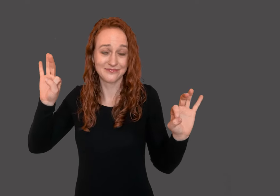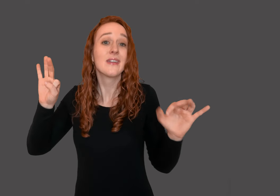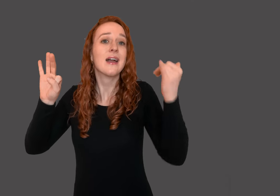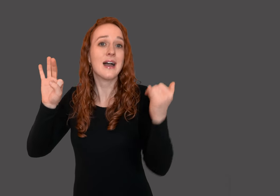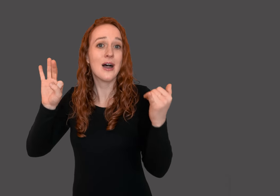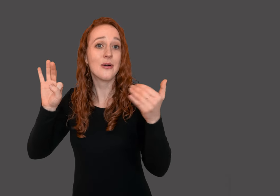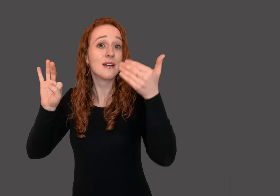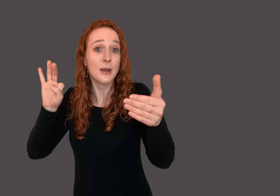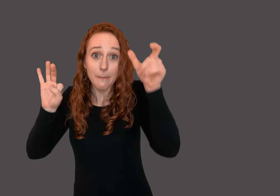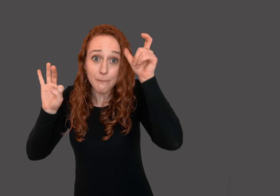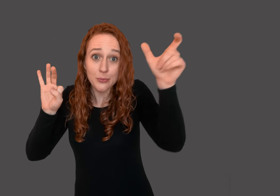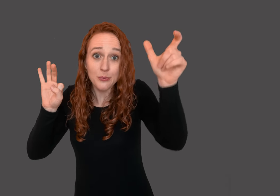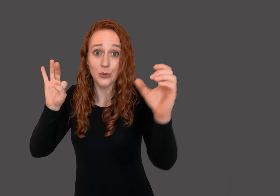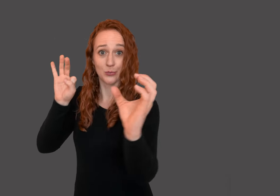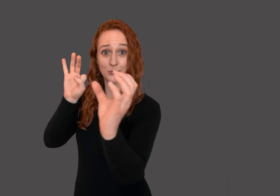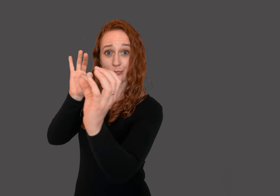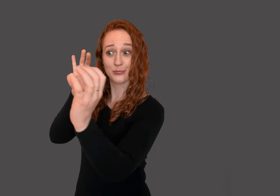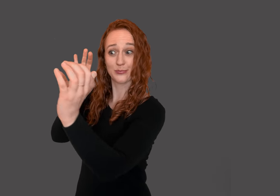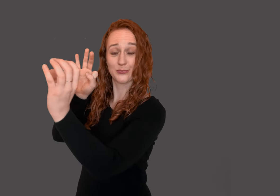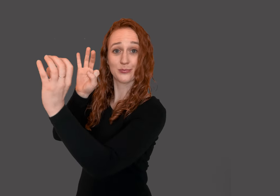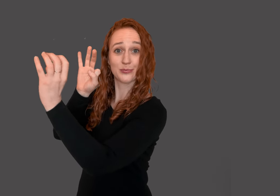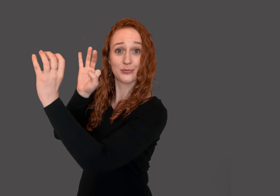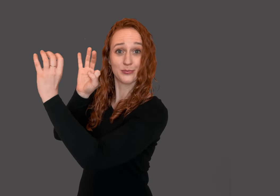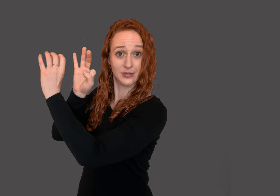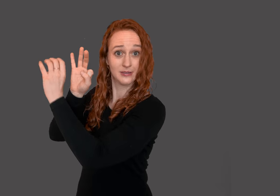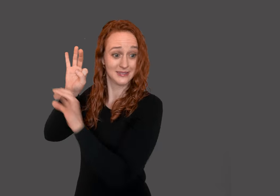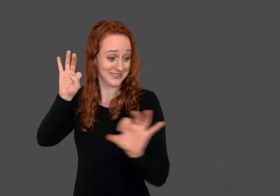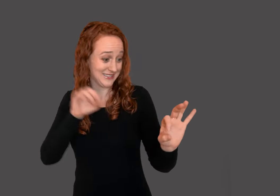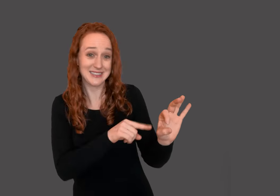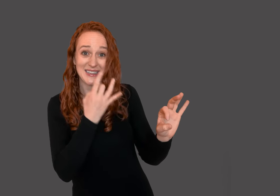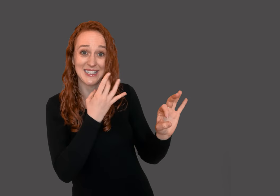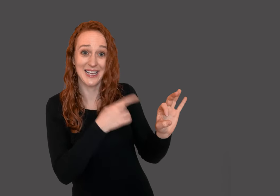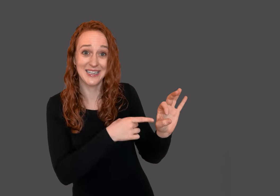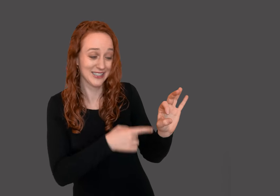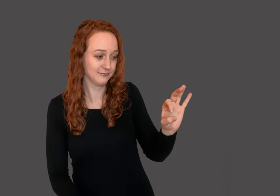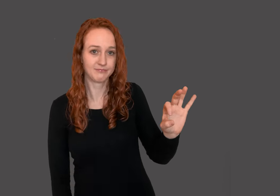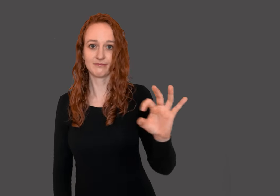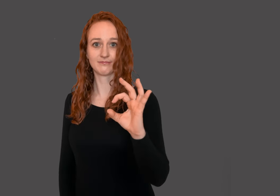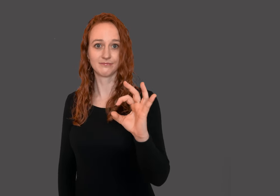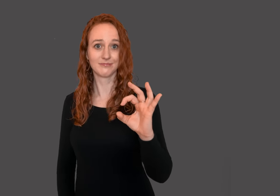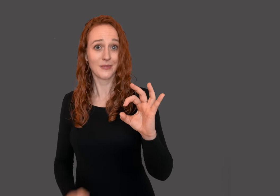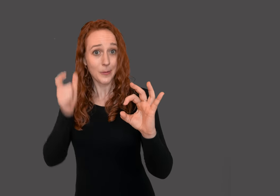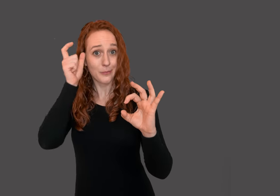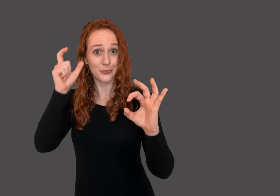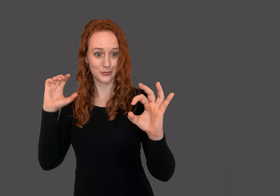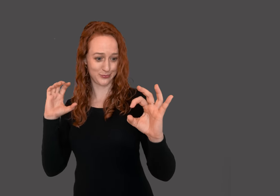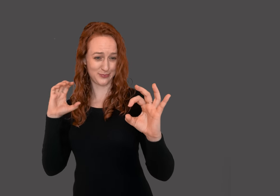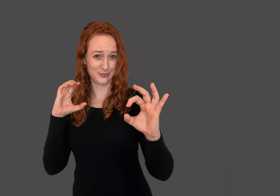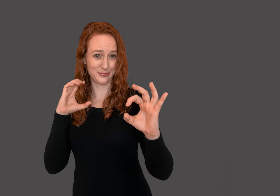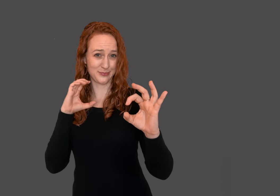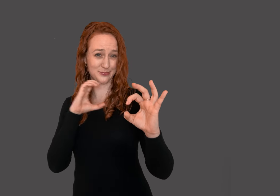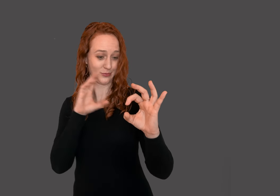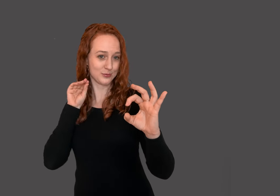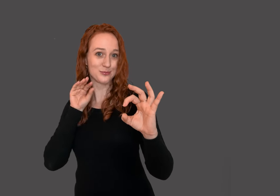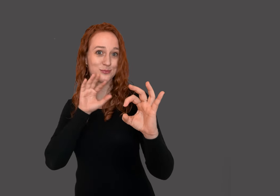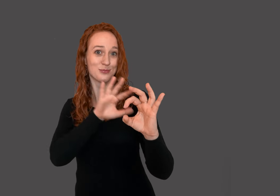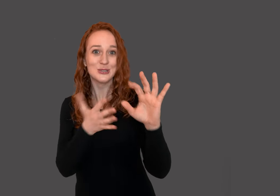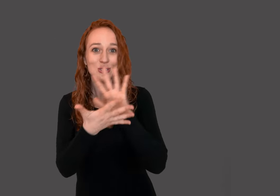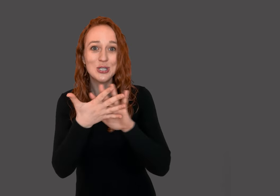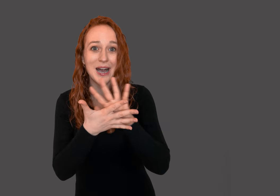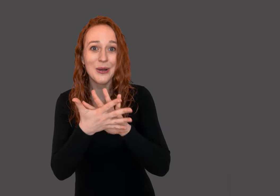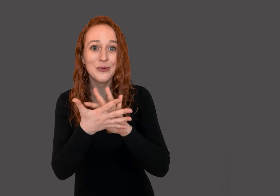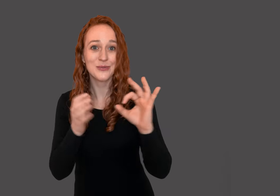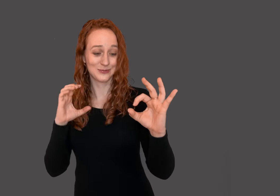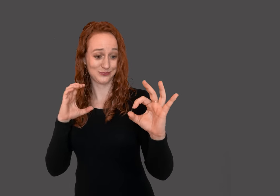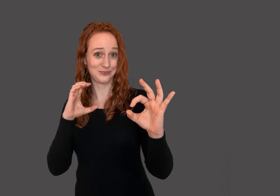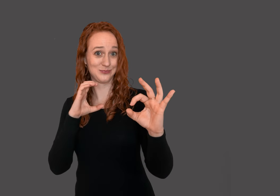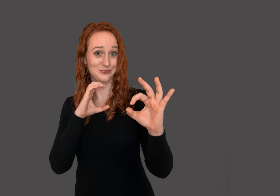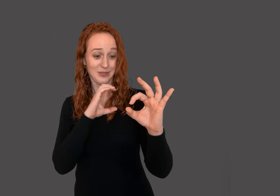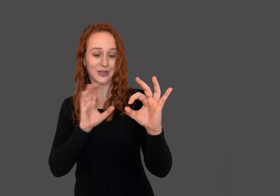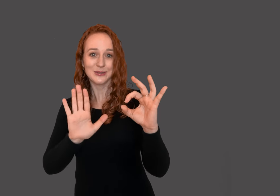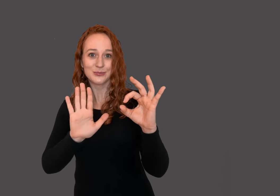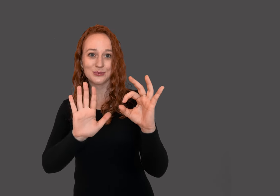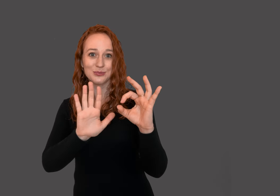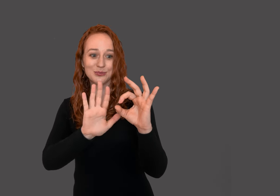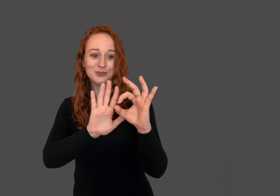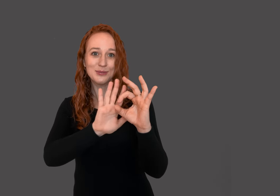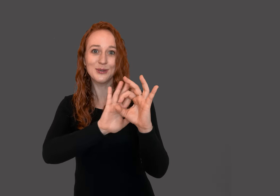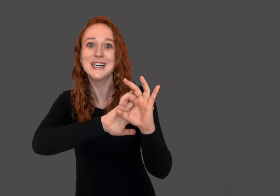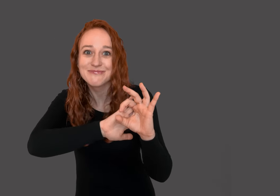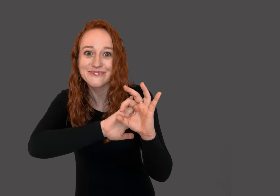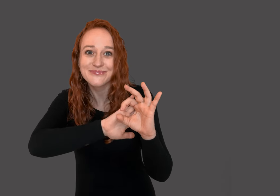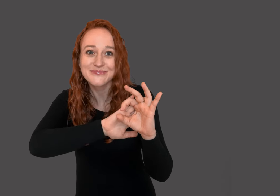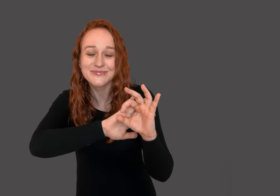then the Moon’s shadow will begin to block the image of the Sun projected through the hole.